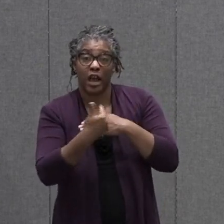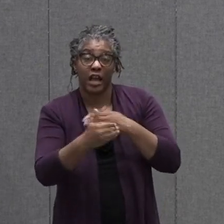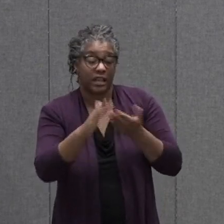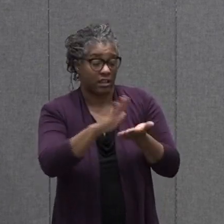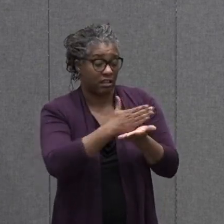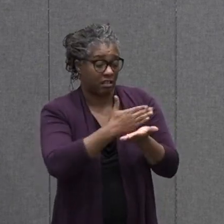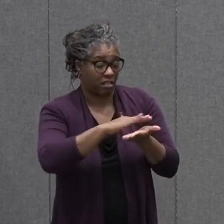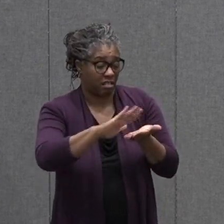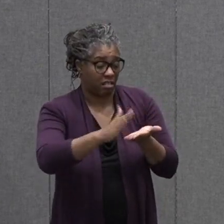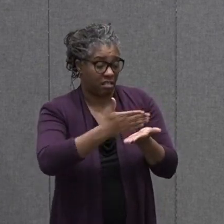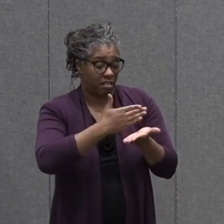What would that look like?